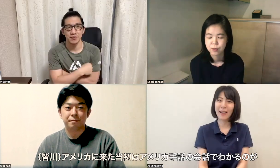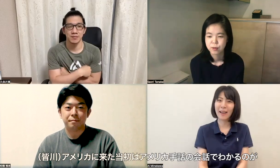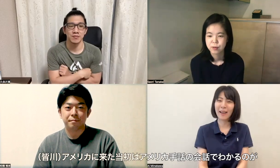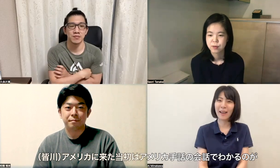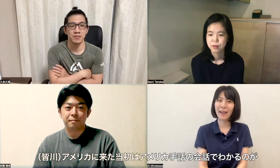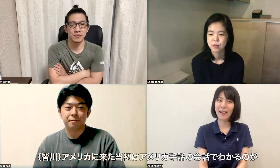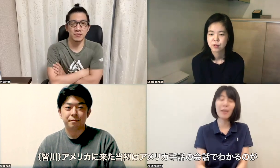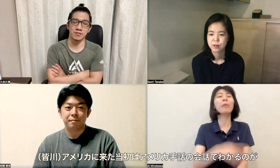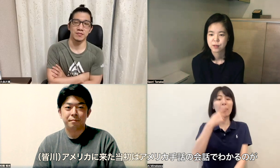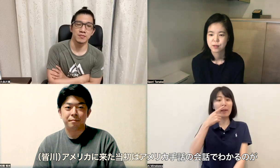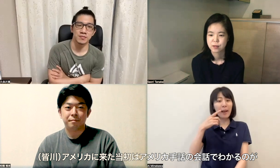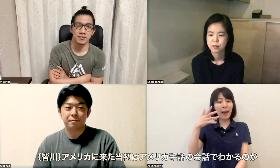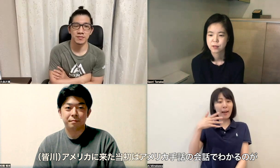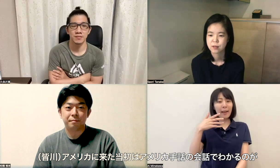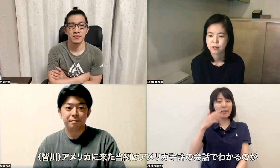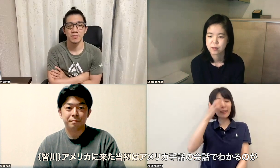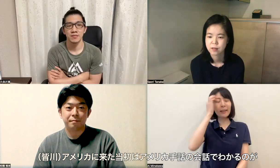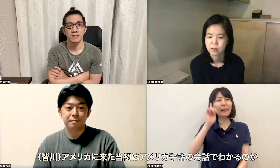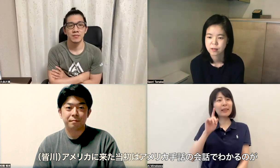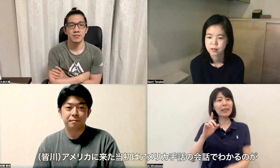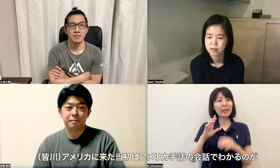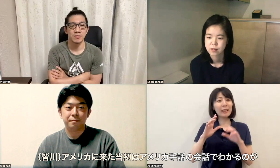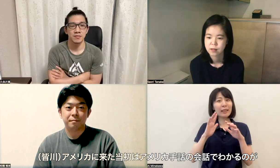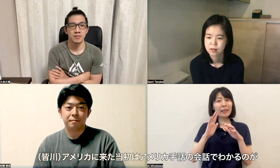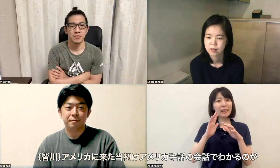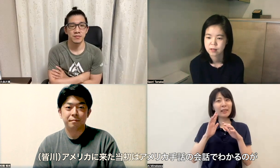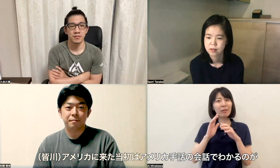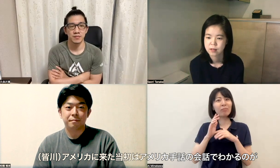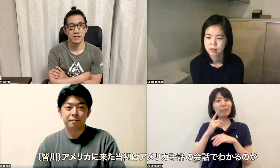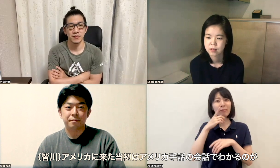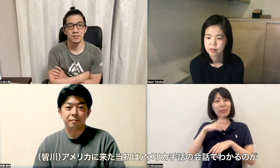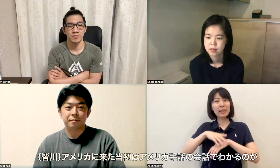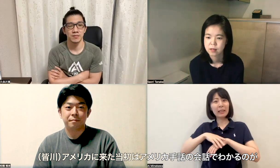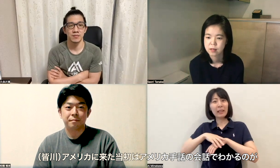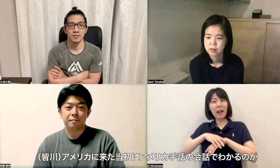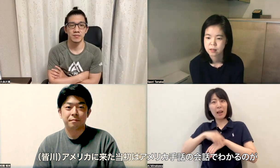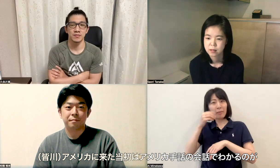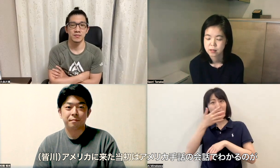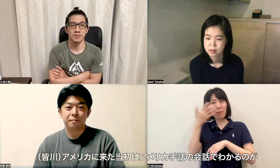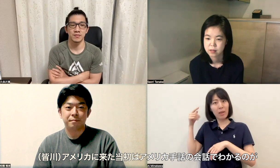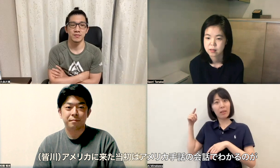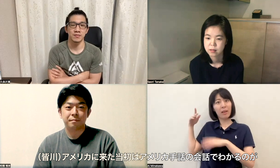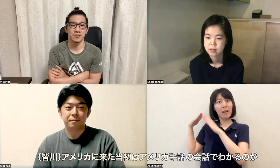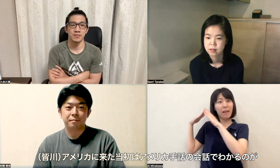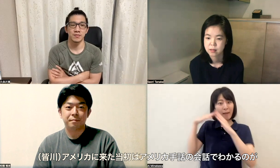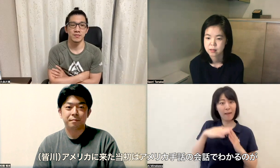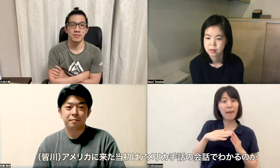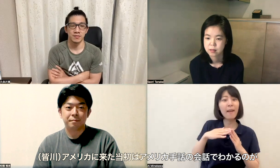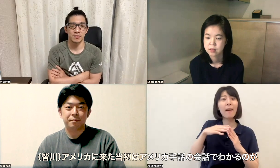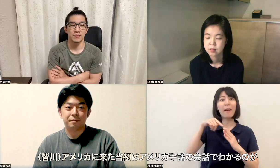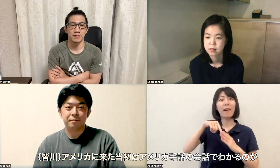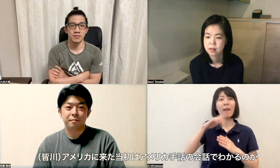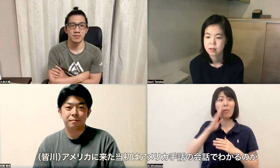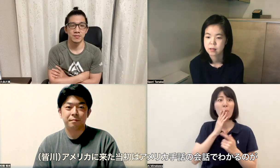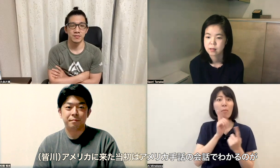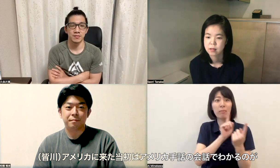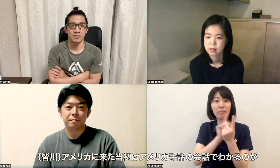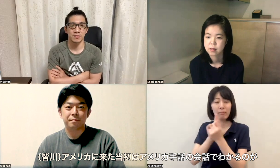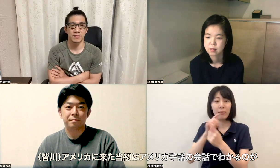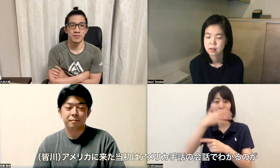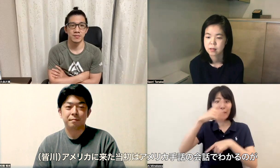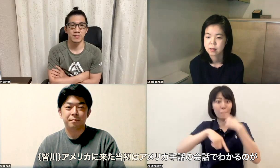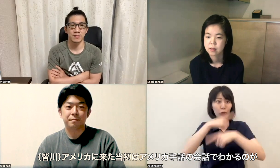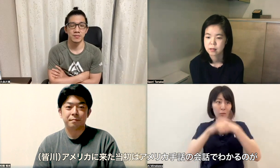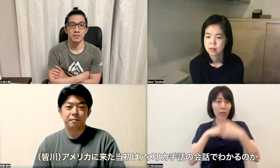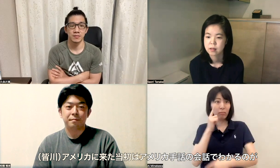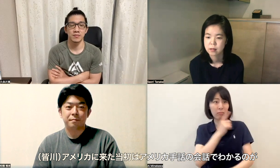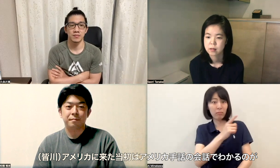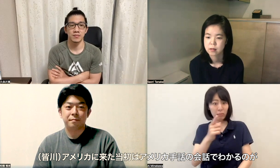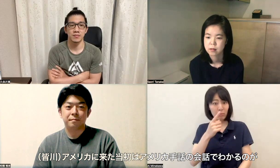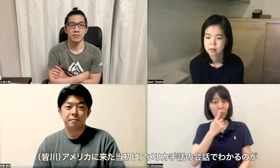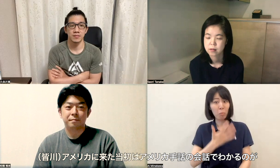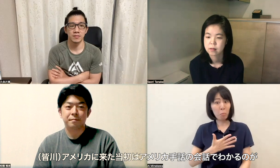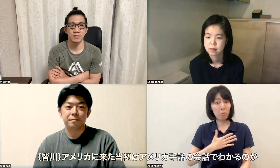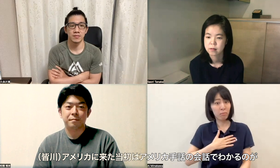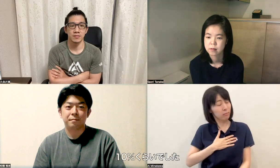(AM) When I first came to here,